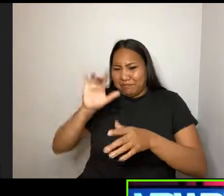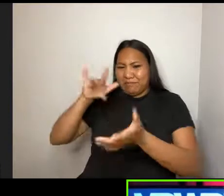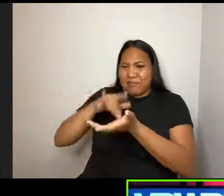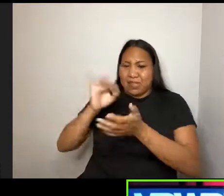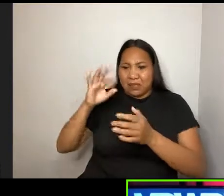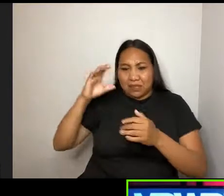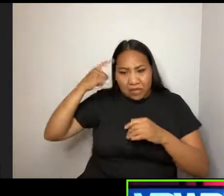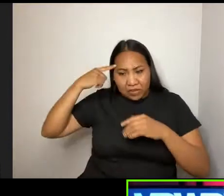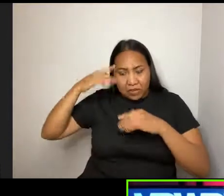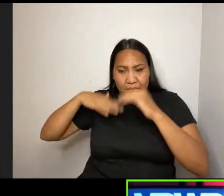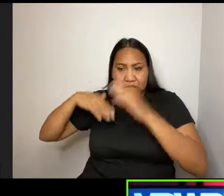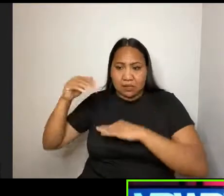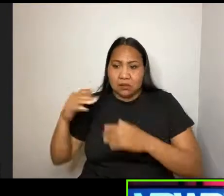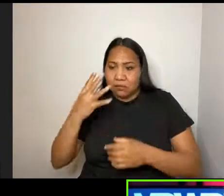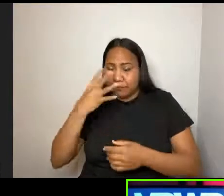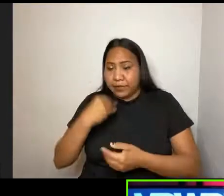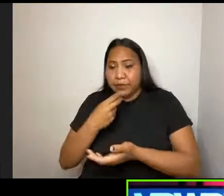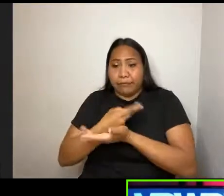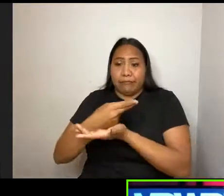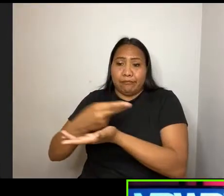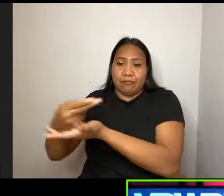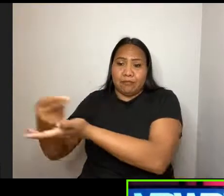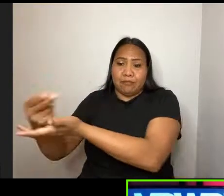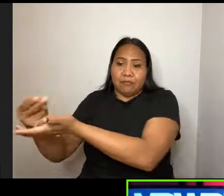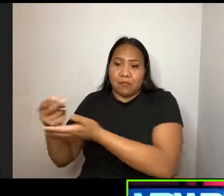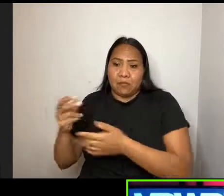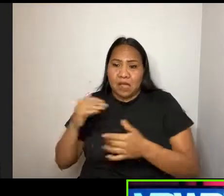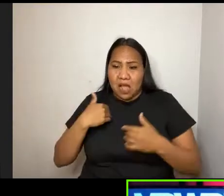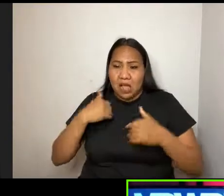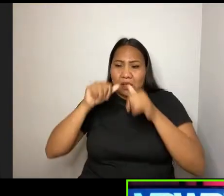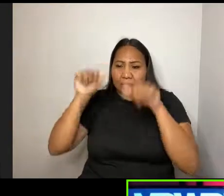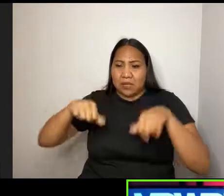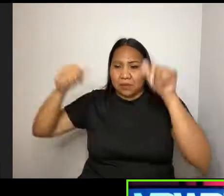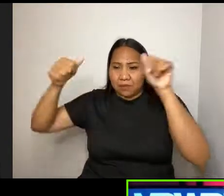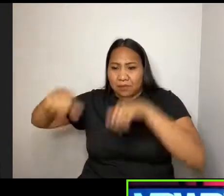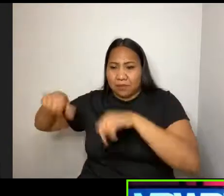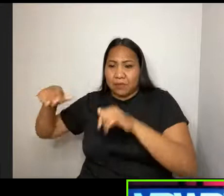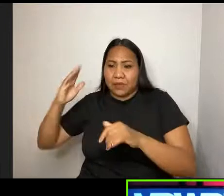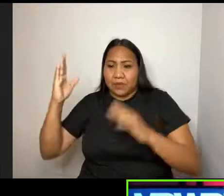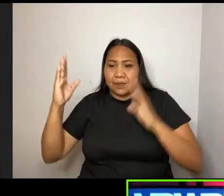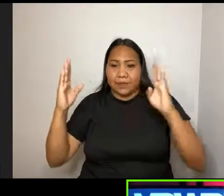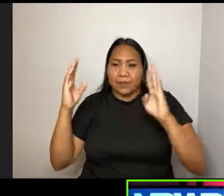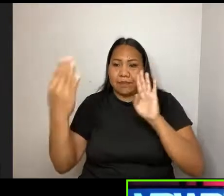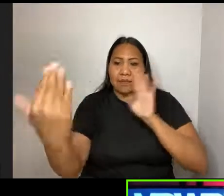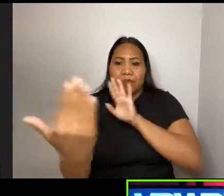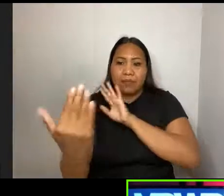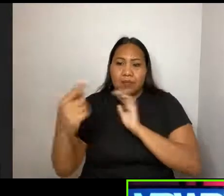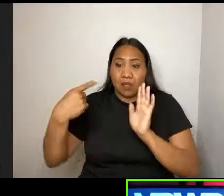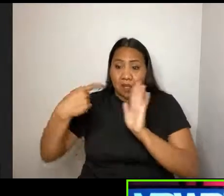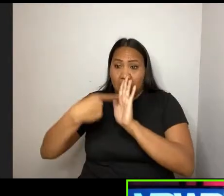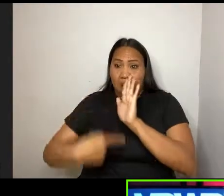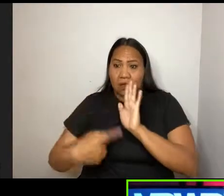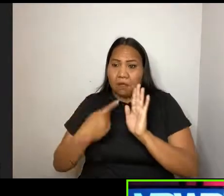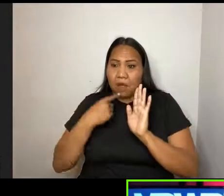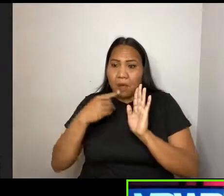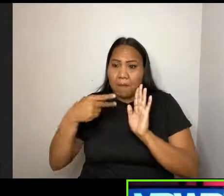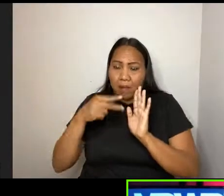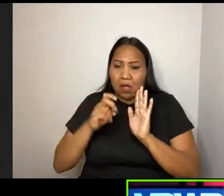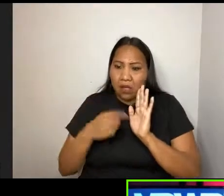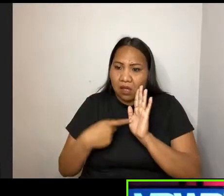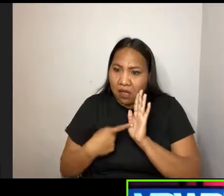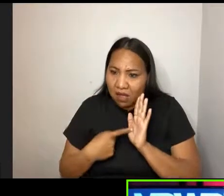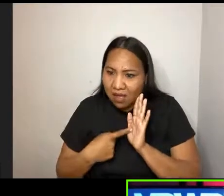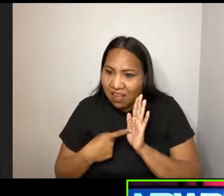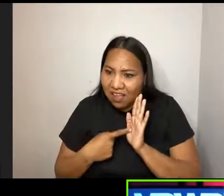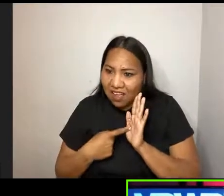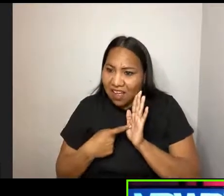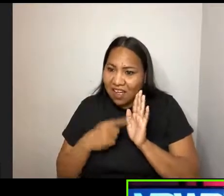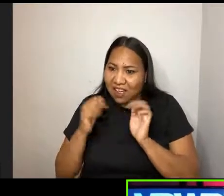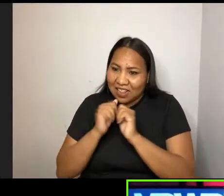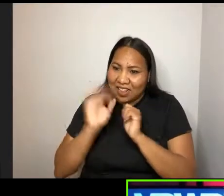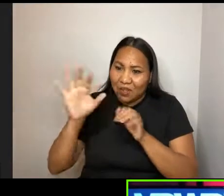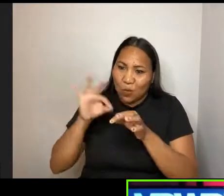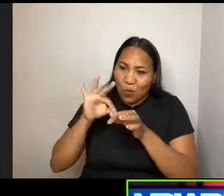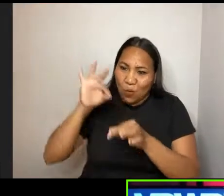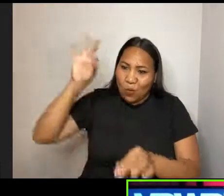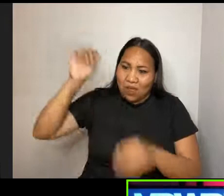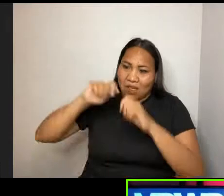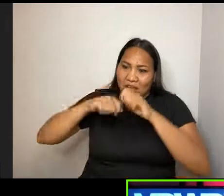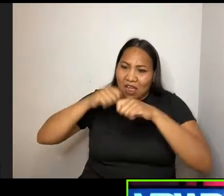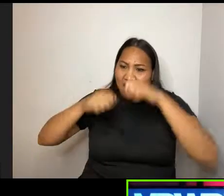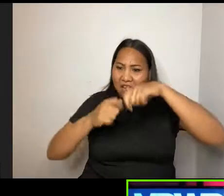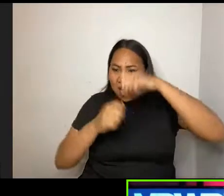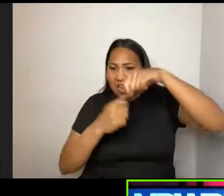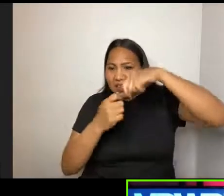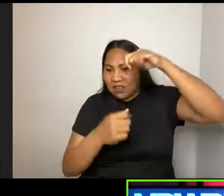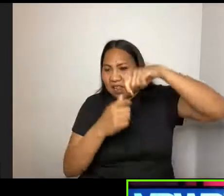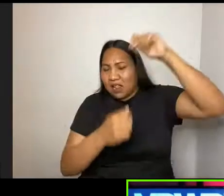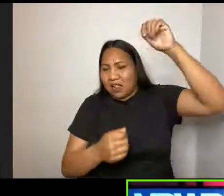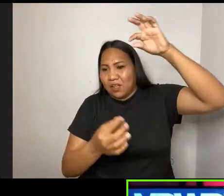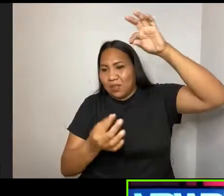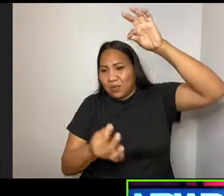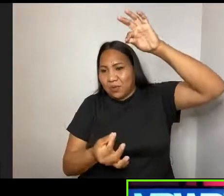of them standing there was Popé. He was standing there looking over the protectors of the democracy